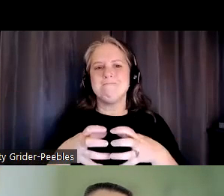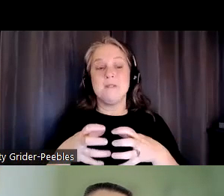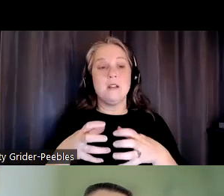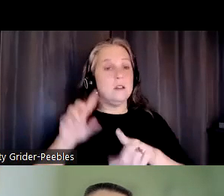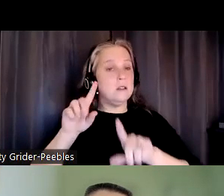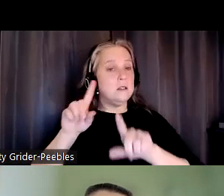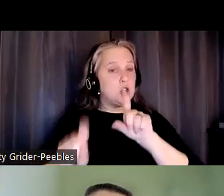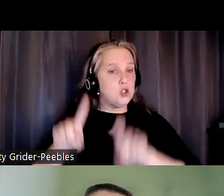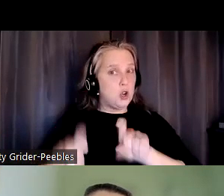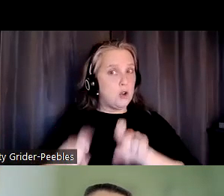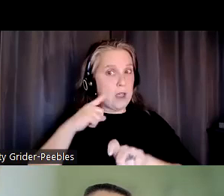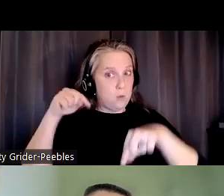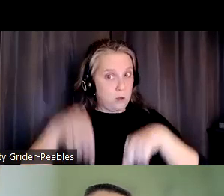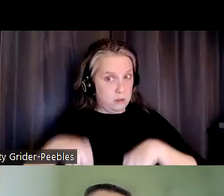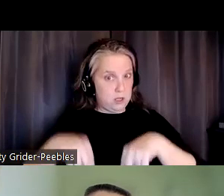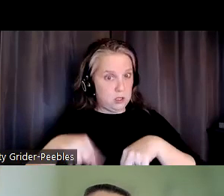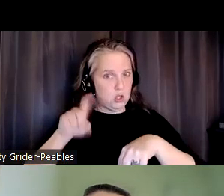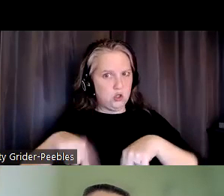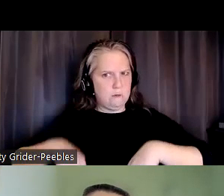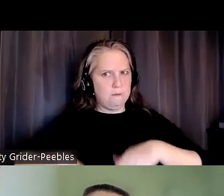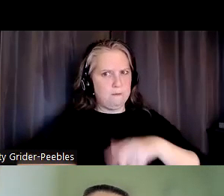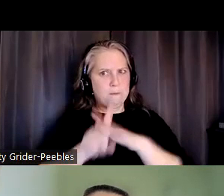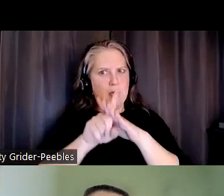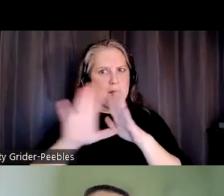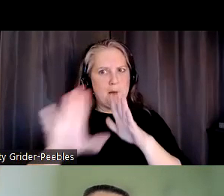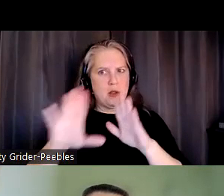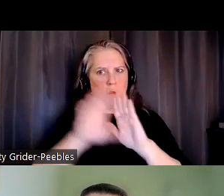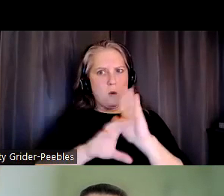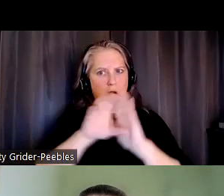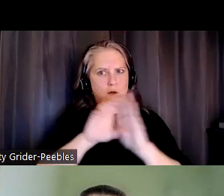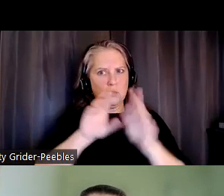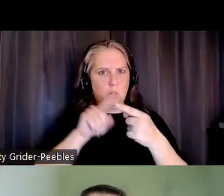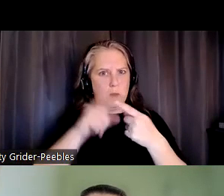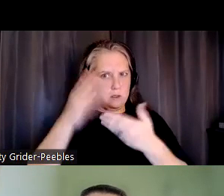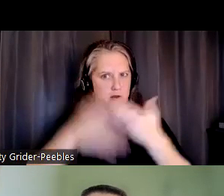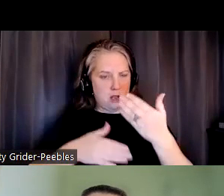show in the browser when the webinar ends. It's five questions. We hope you will take a